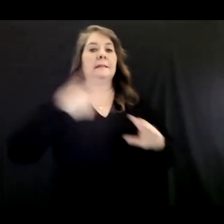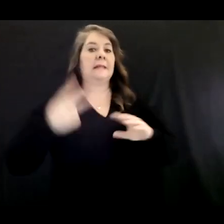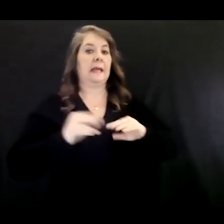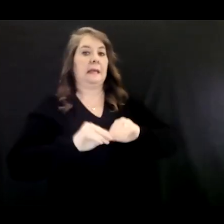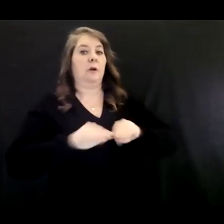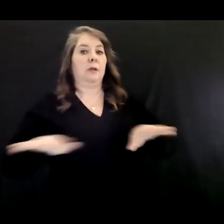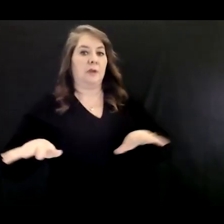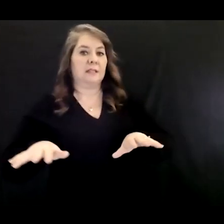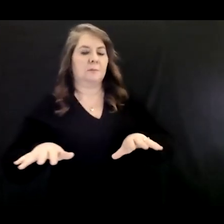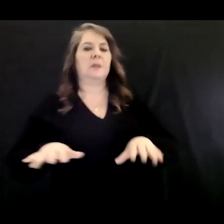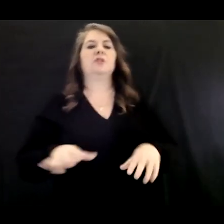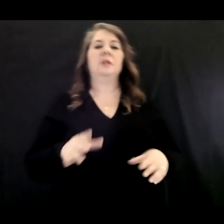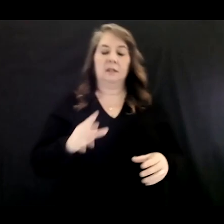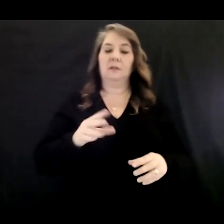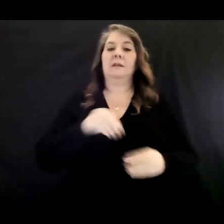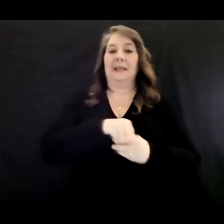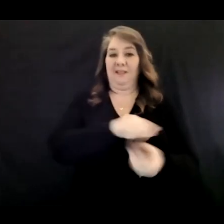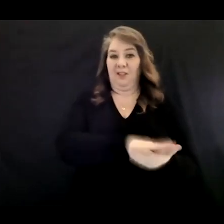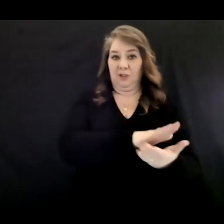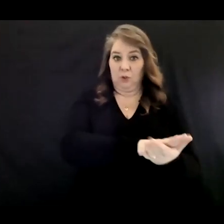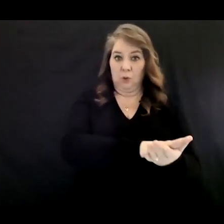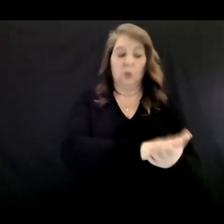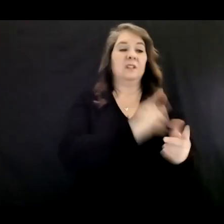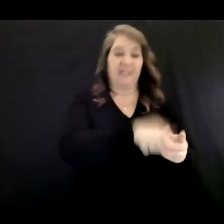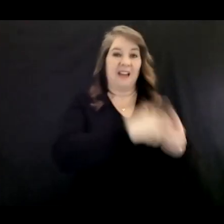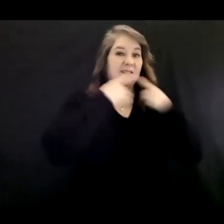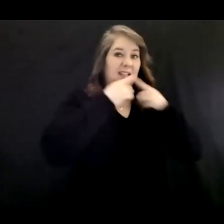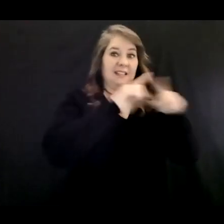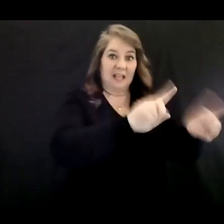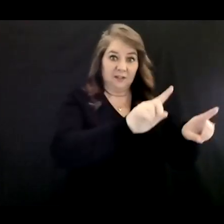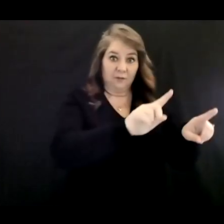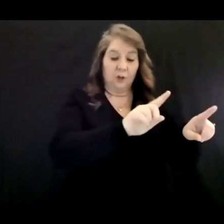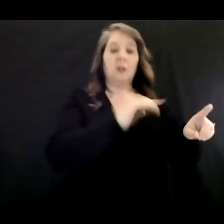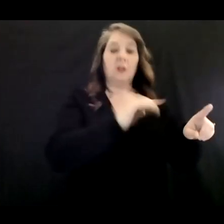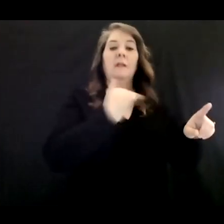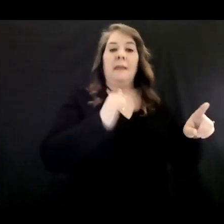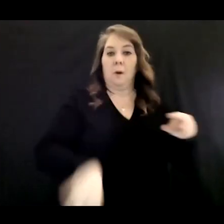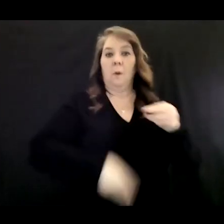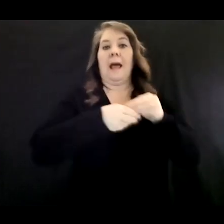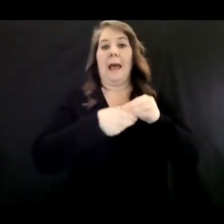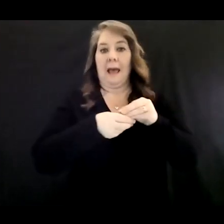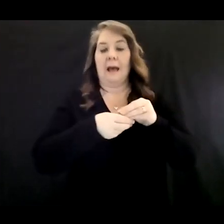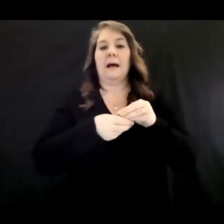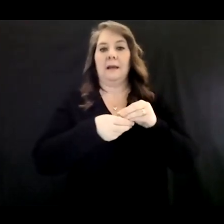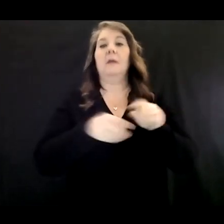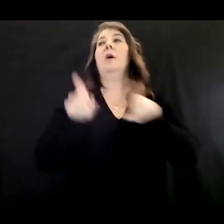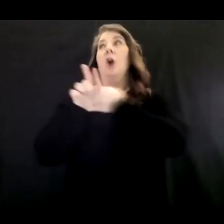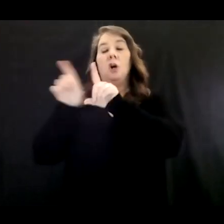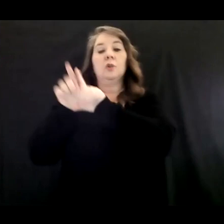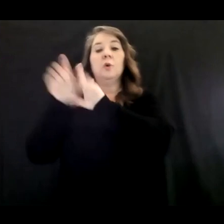Building as well on the updated recommendations from the State Department of Health.